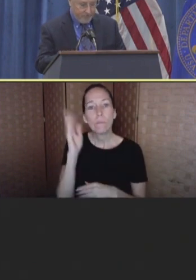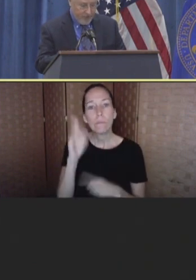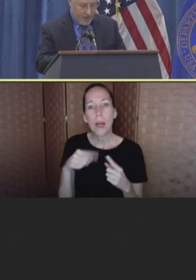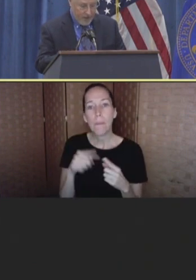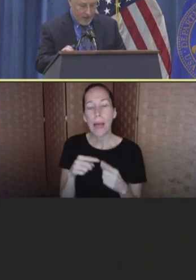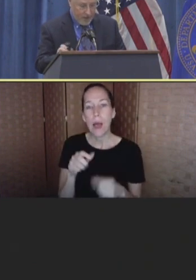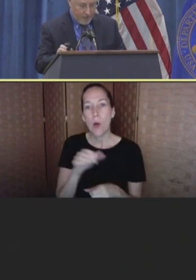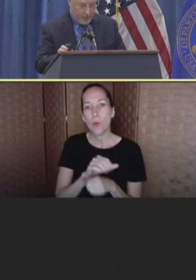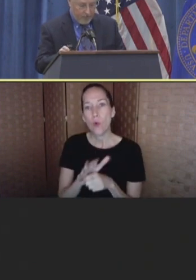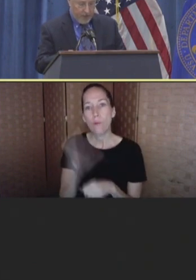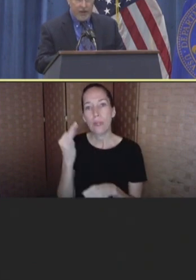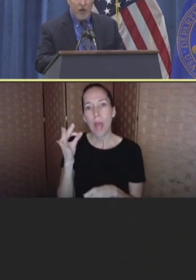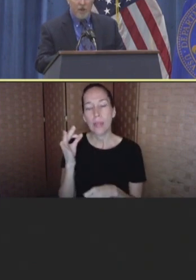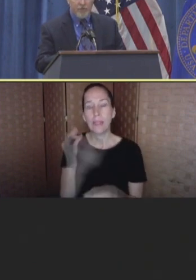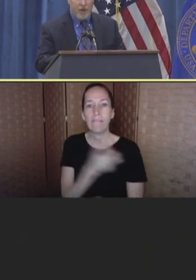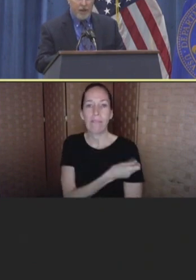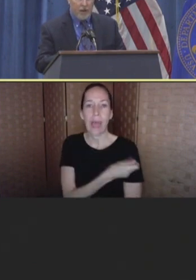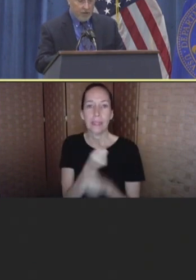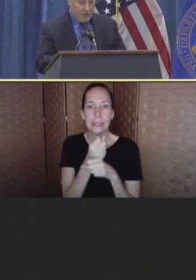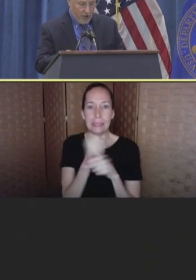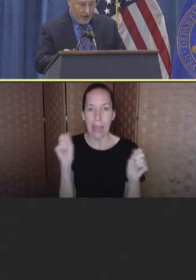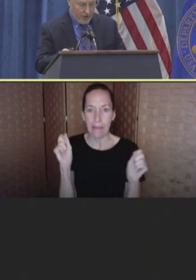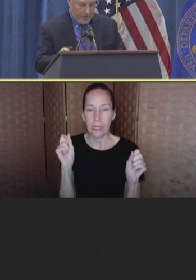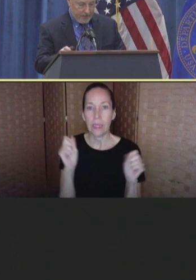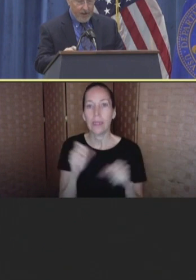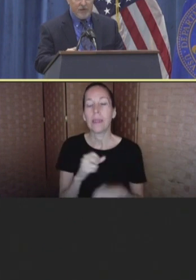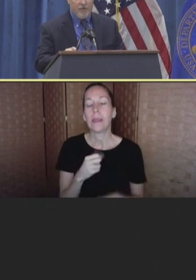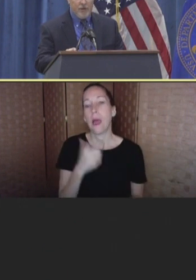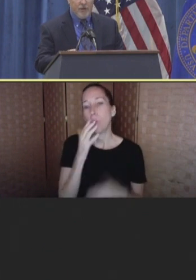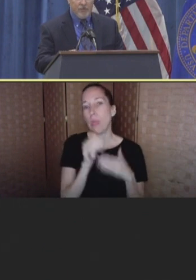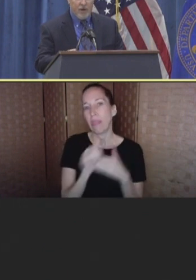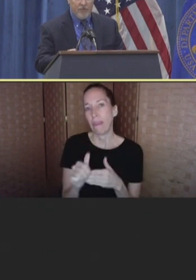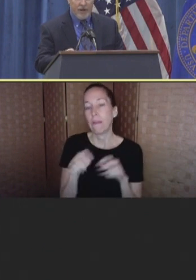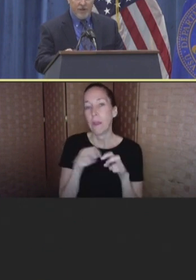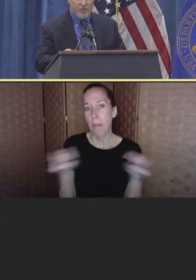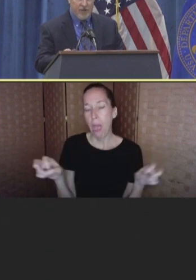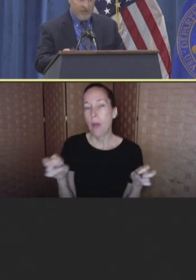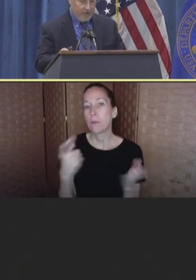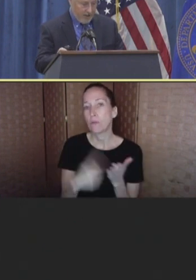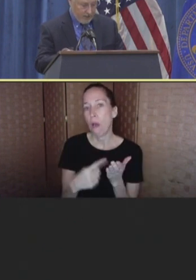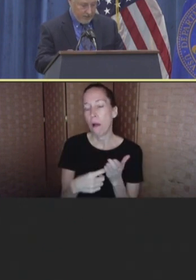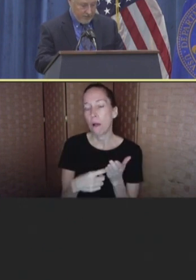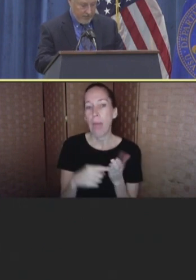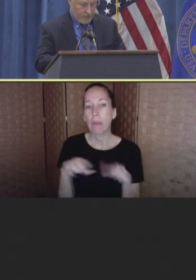I'm going to be leading off the panel and talking about the activities of our vaccine safety technical subgroup.